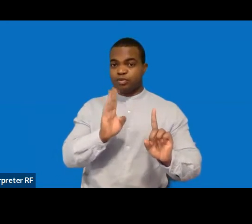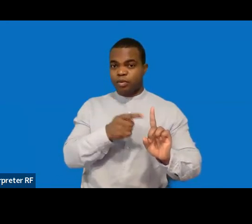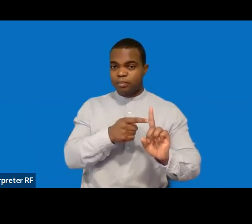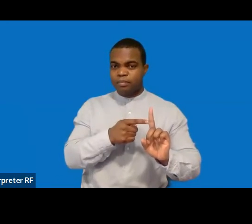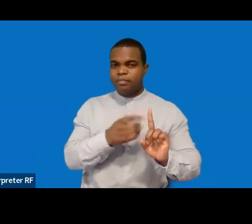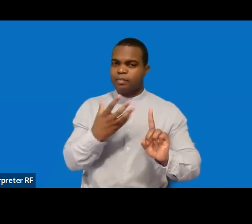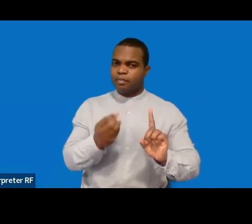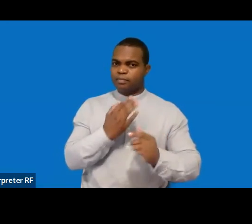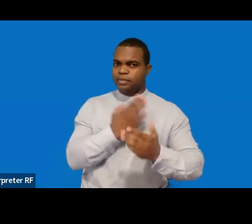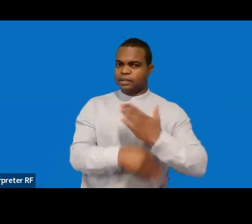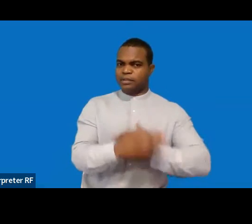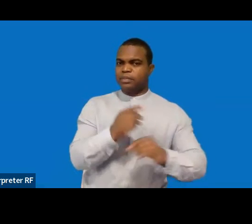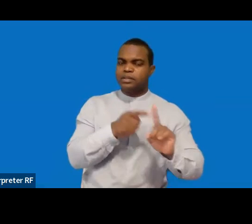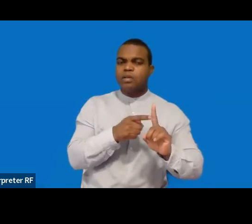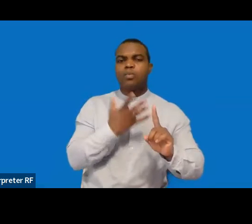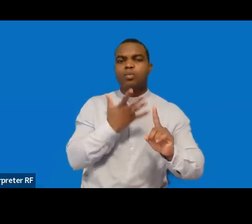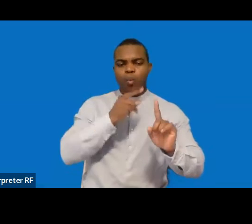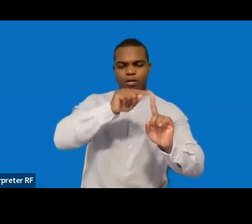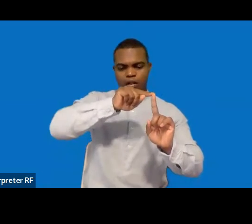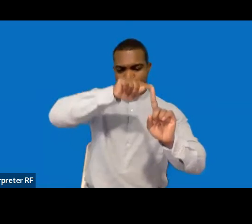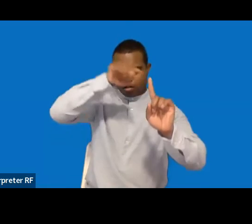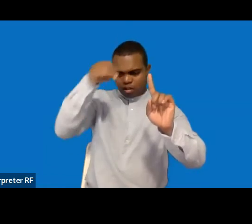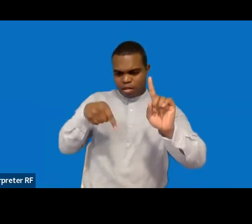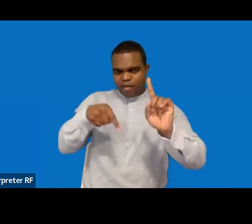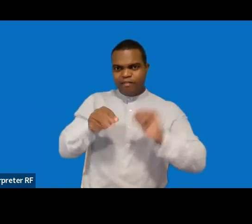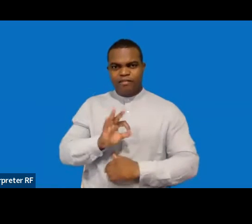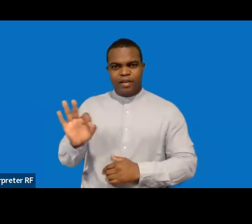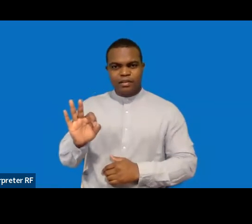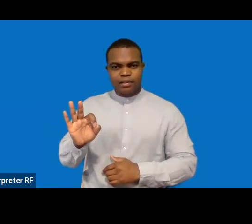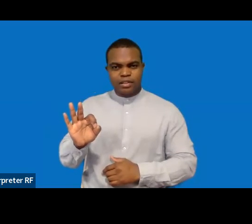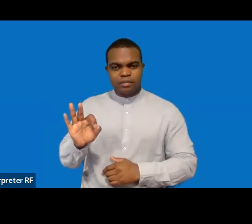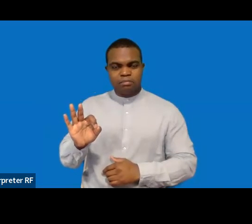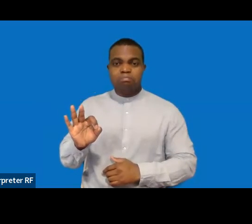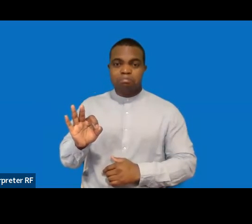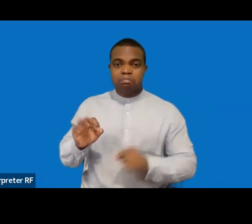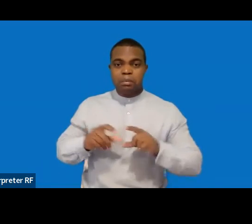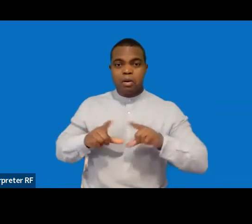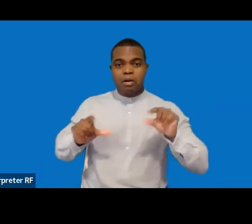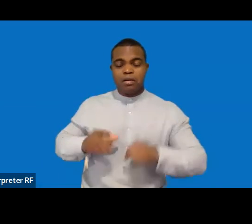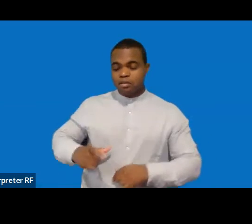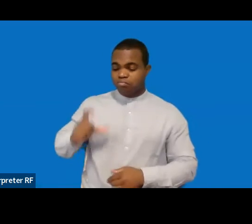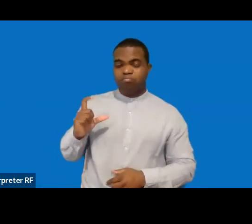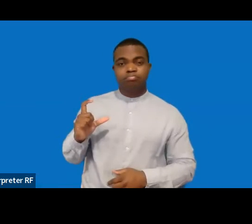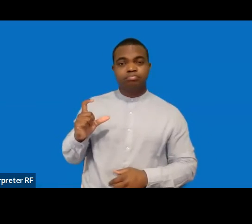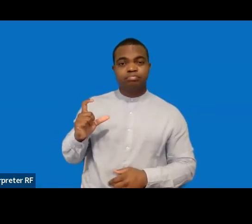Only if you went to Italy or Malta, you would be able to. But in a very limited set of services.